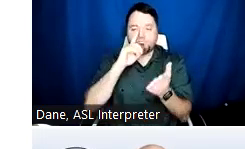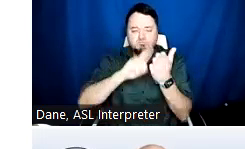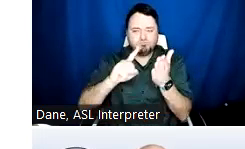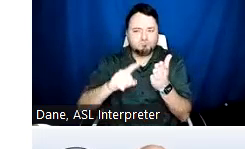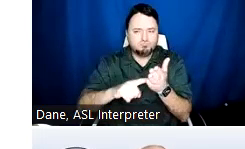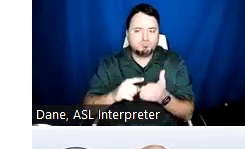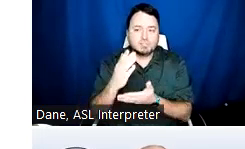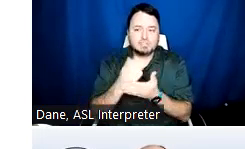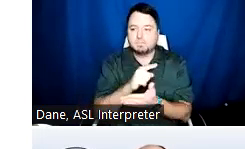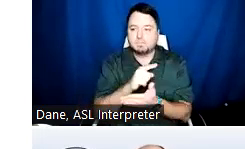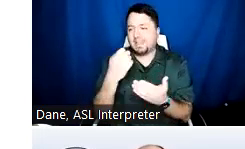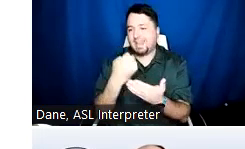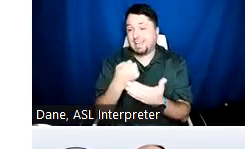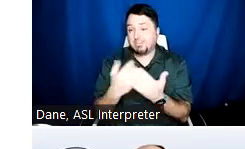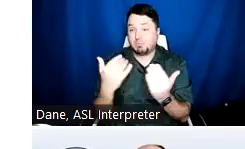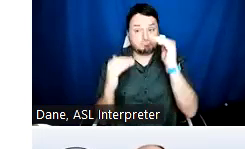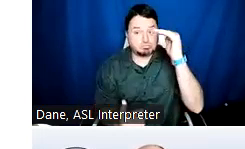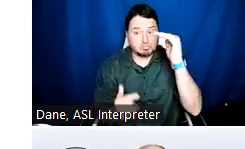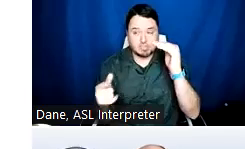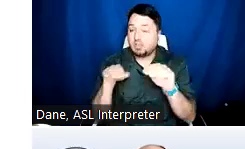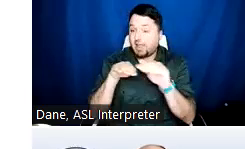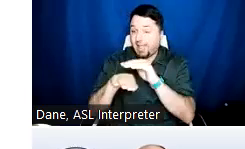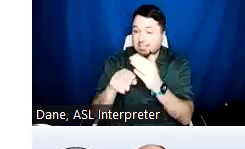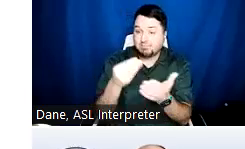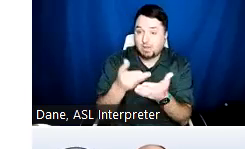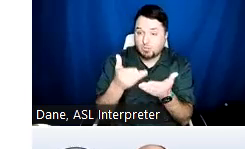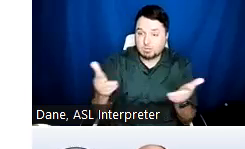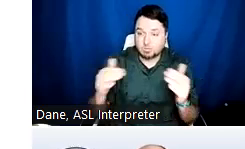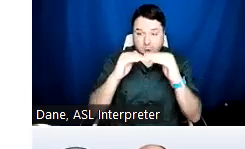economic disparities and access to financial resources in our Native American committees.